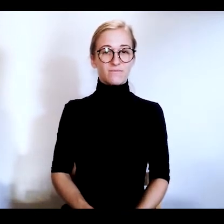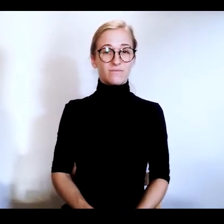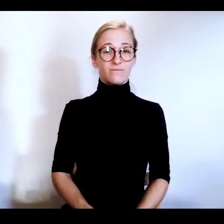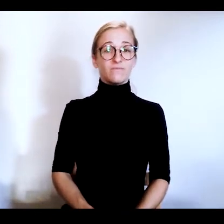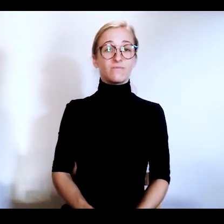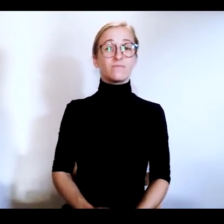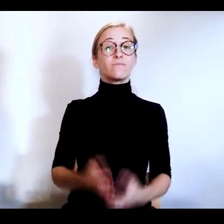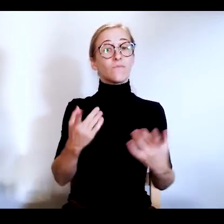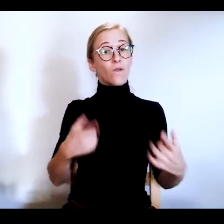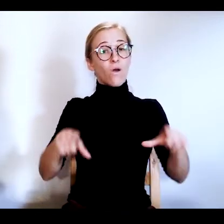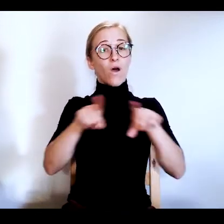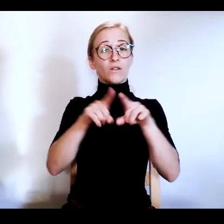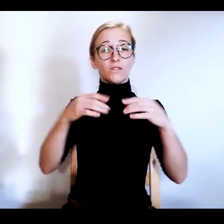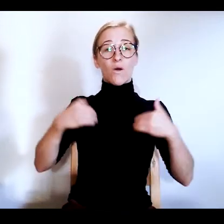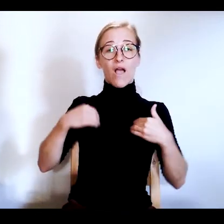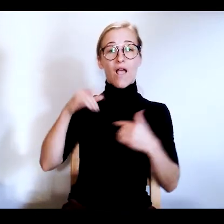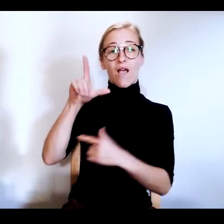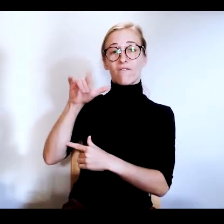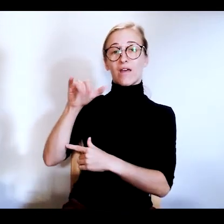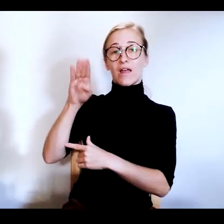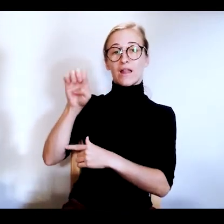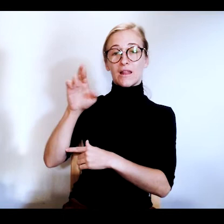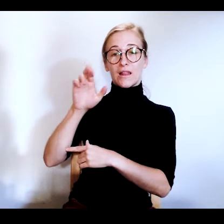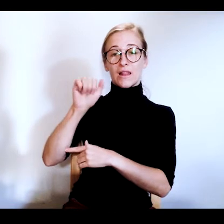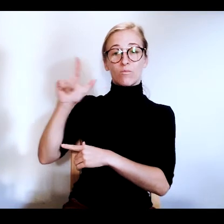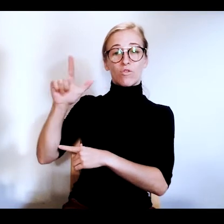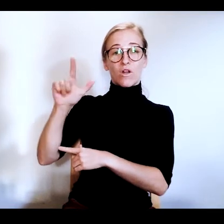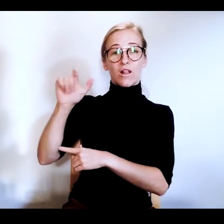Besides, there is the Liberal Aid Service office.